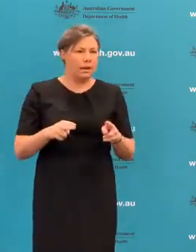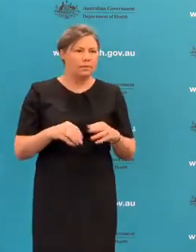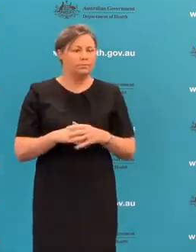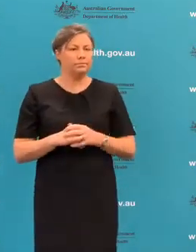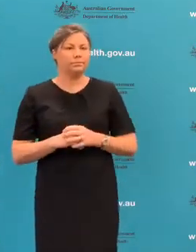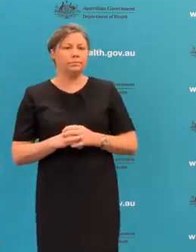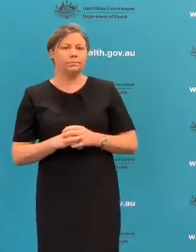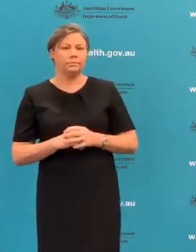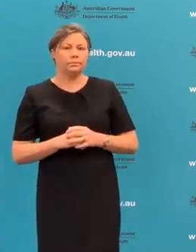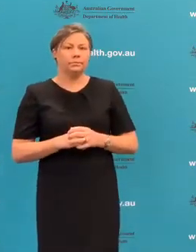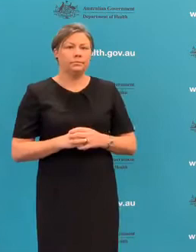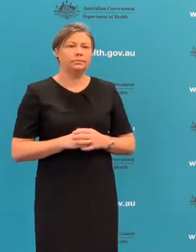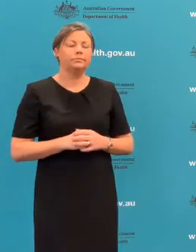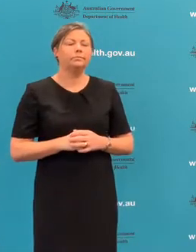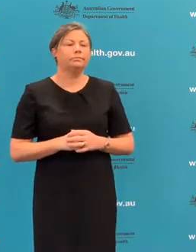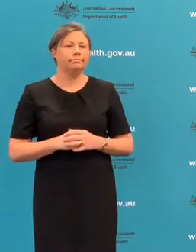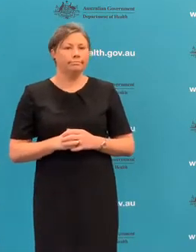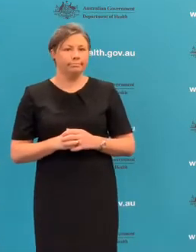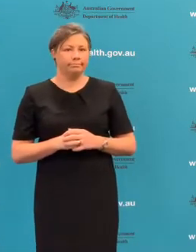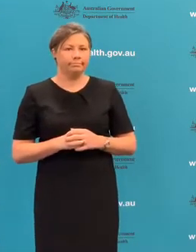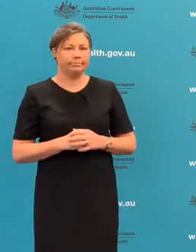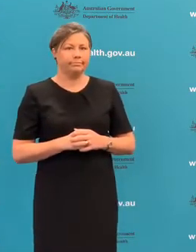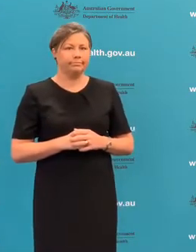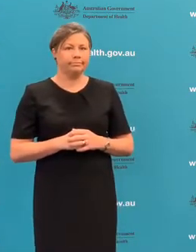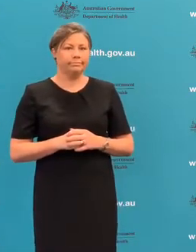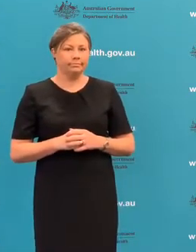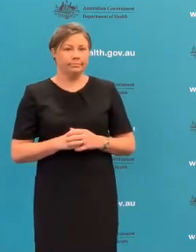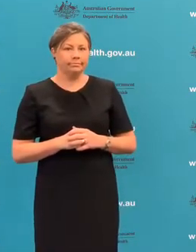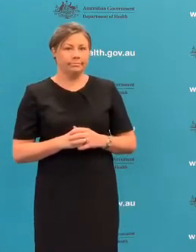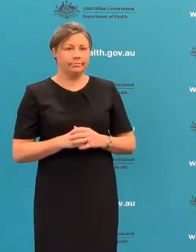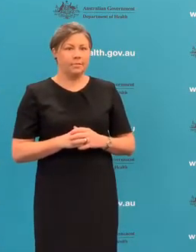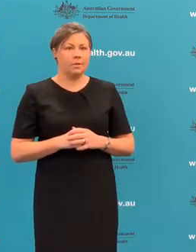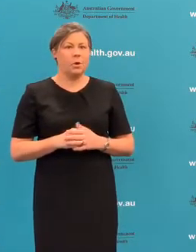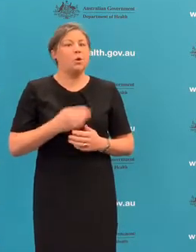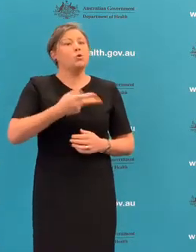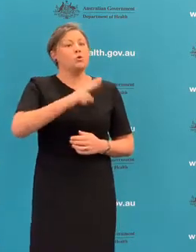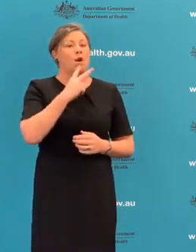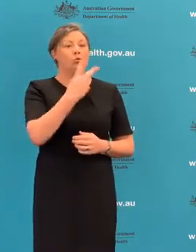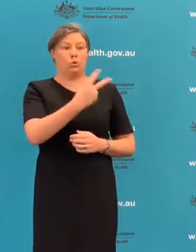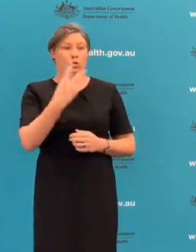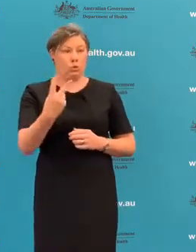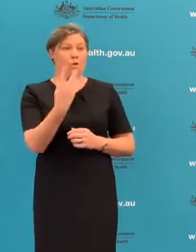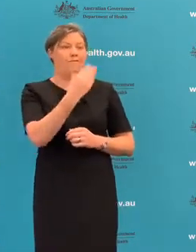of the 226 new cases were in Victoria. There were three new cases reported in